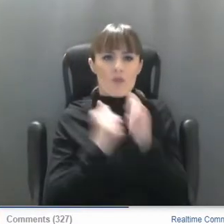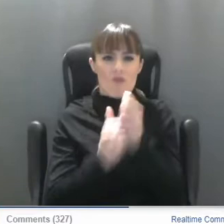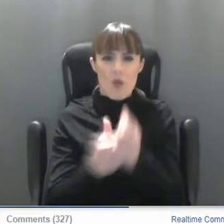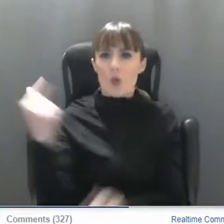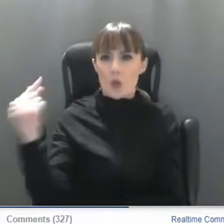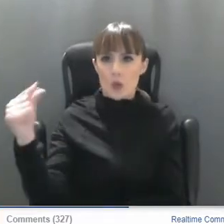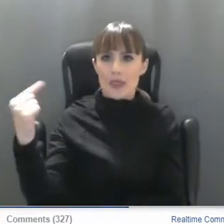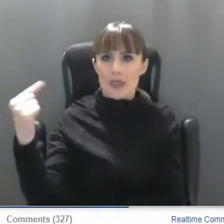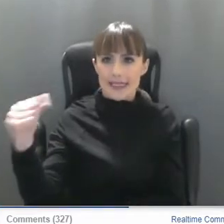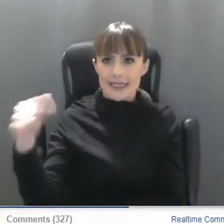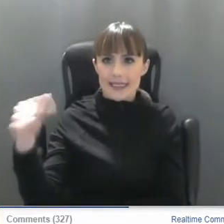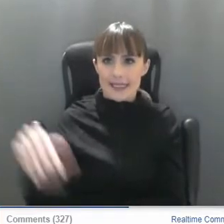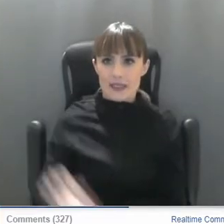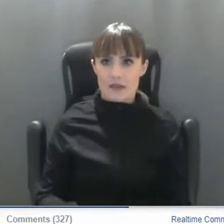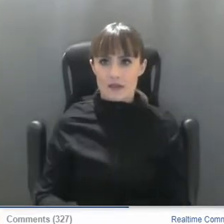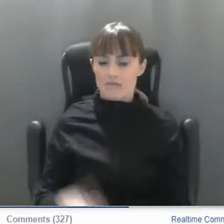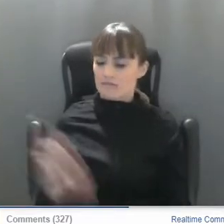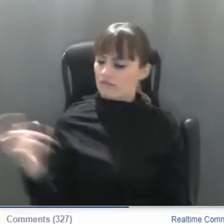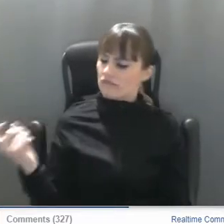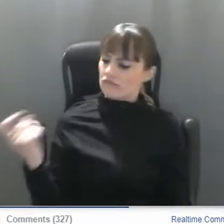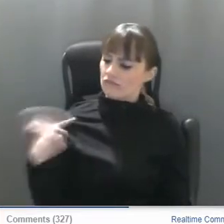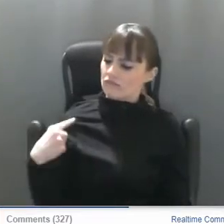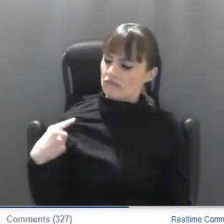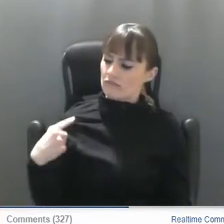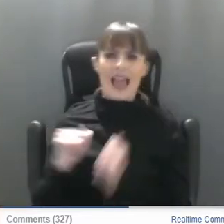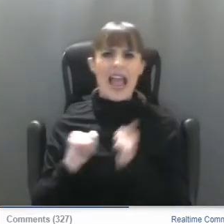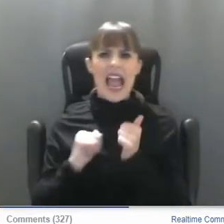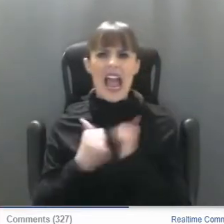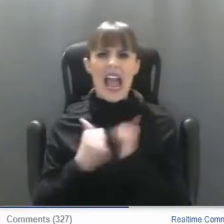they come up with the name Pepper?" That is a great question.